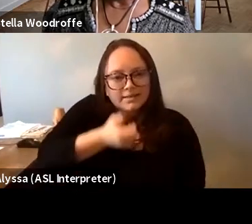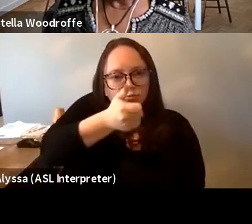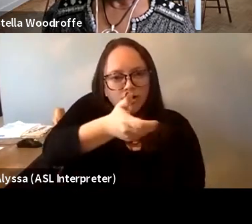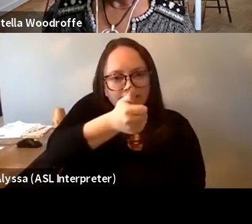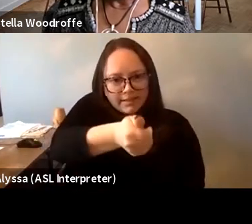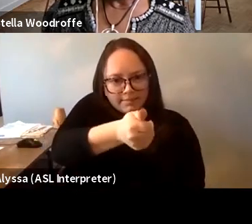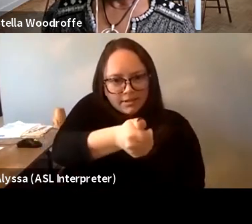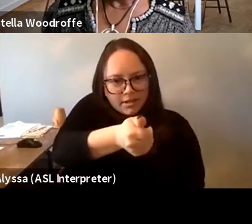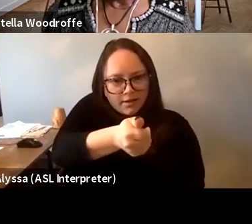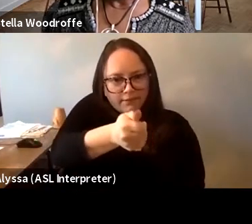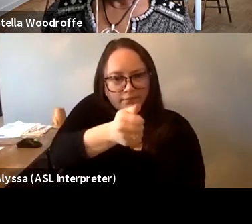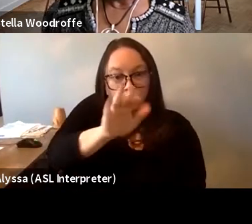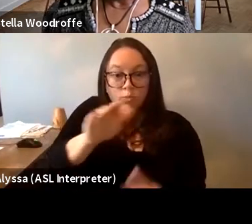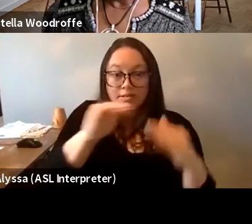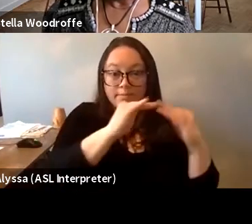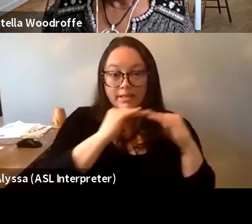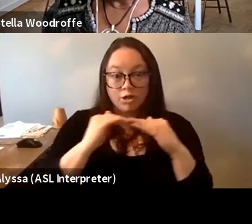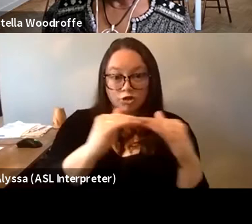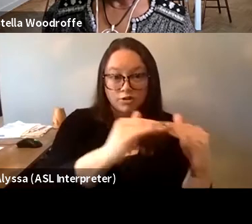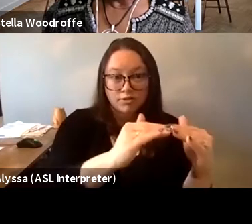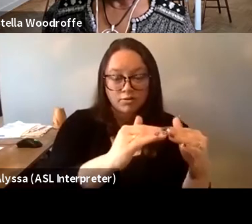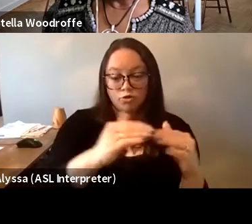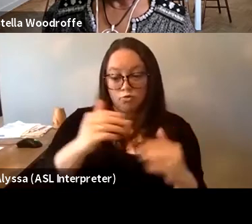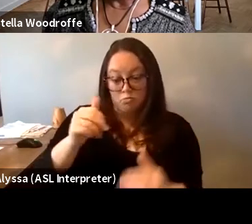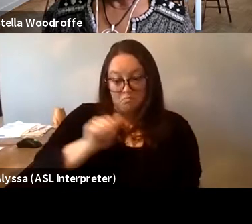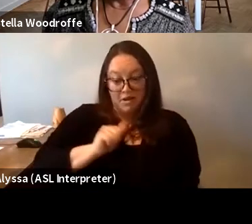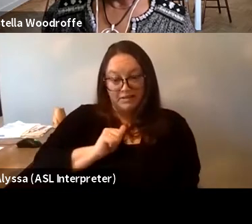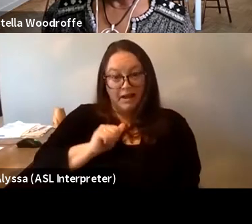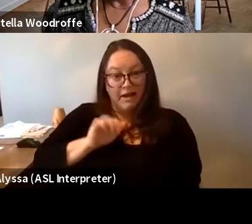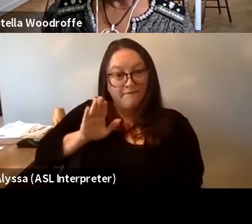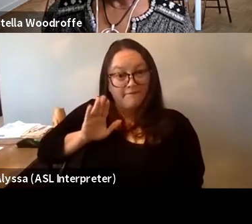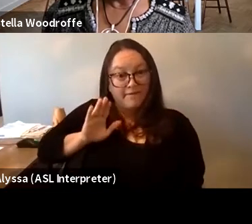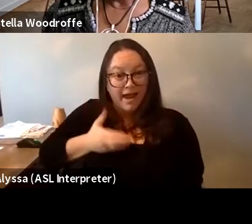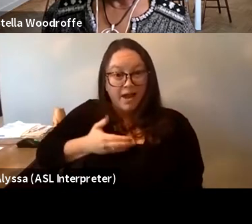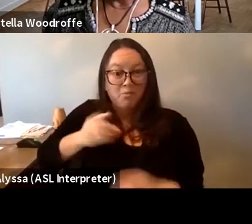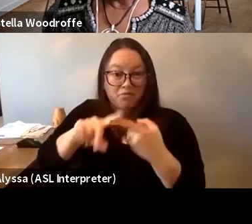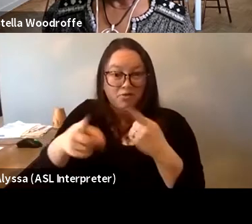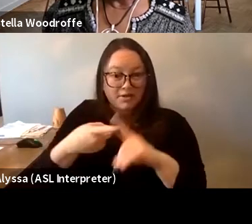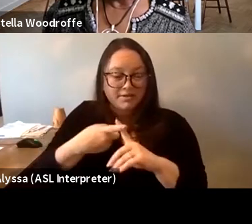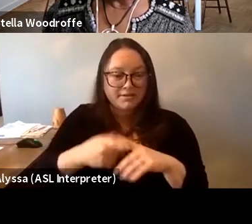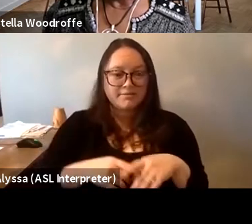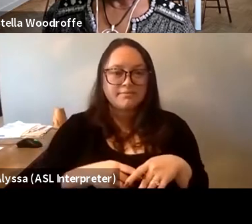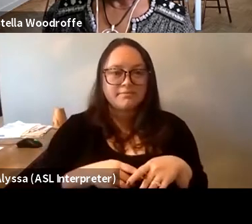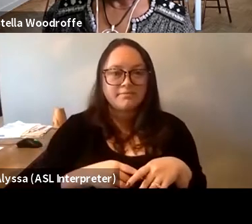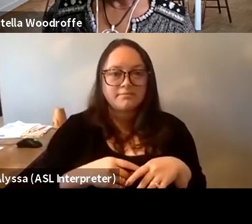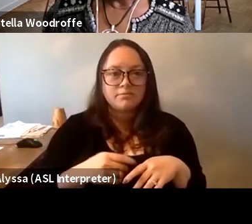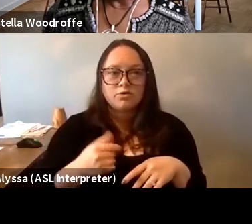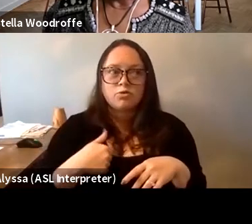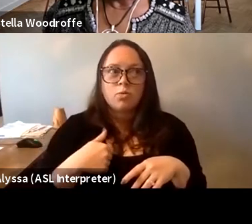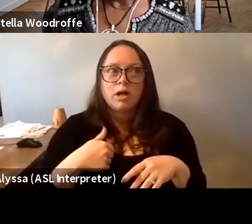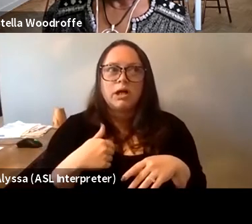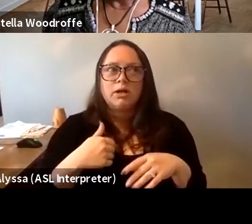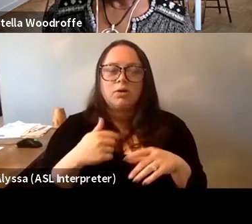to myself to our friends. And so I watched him struggle to